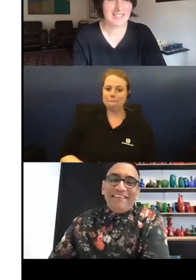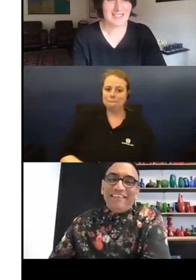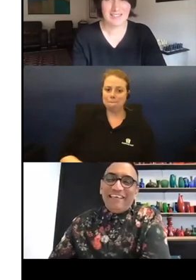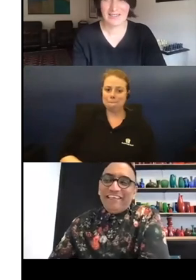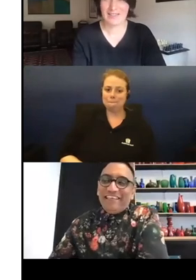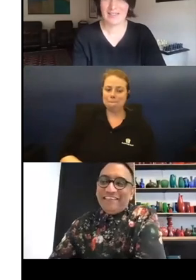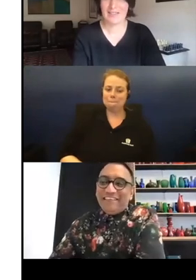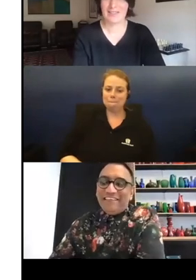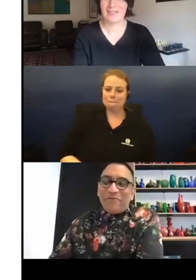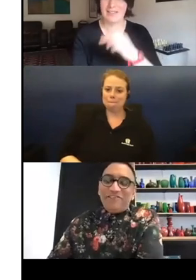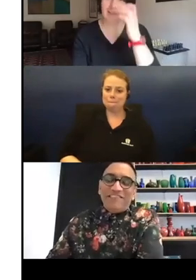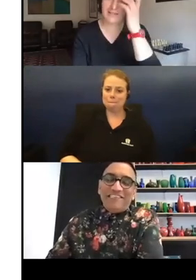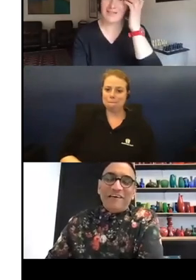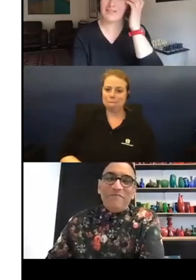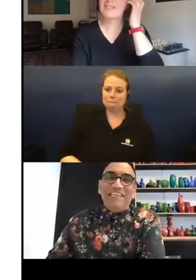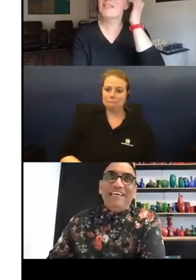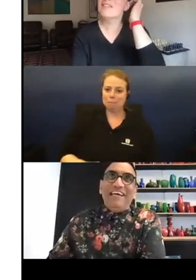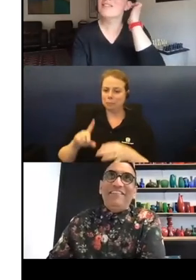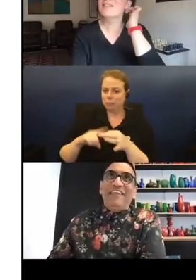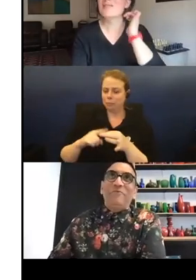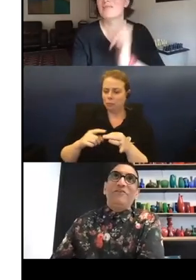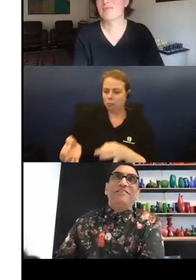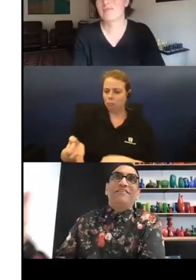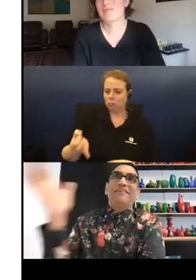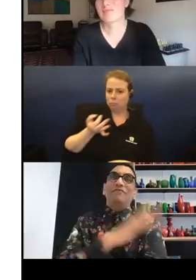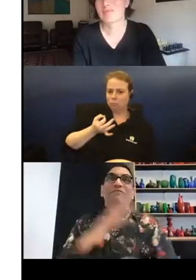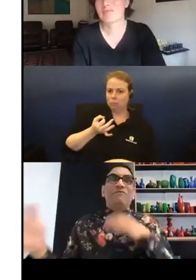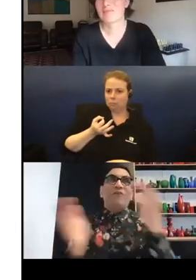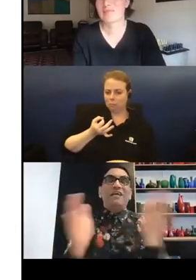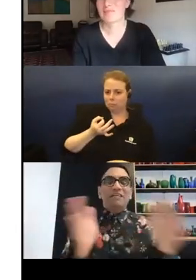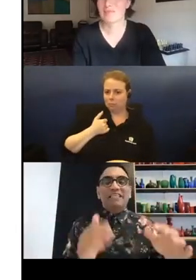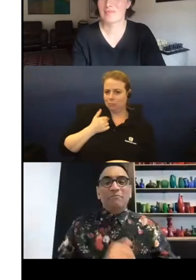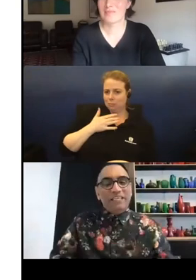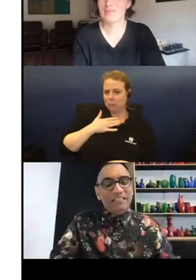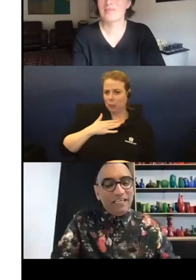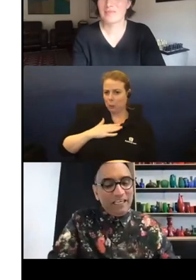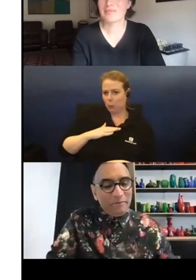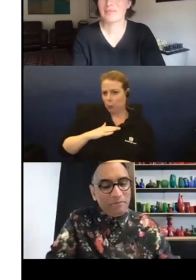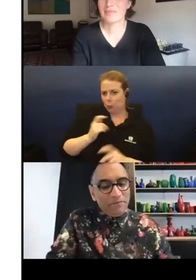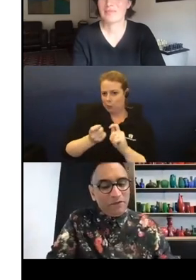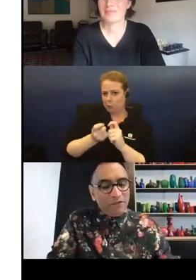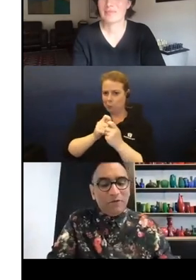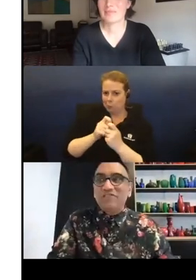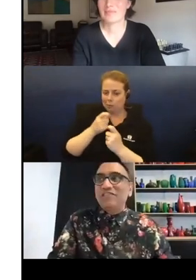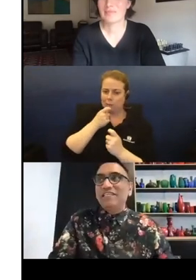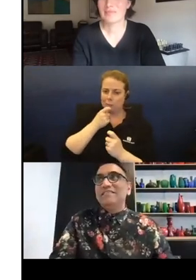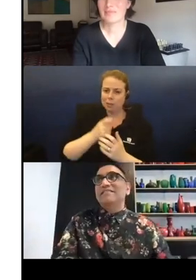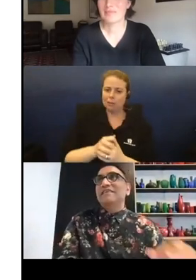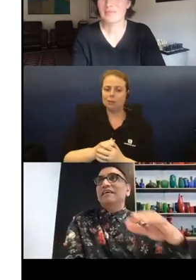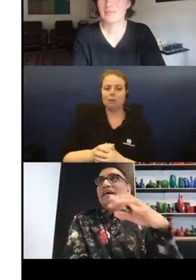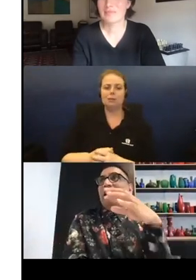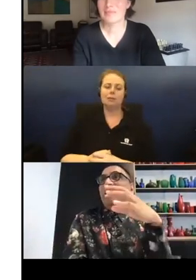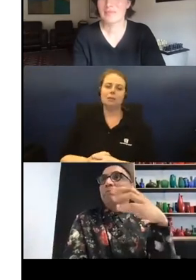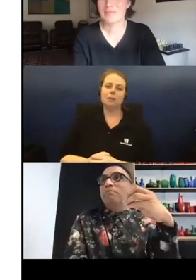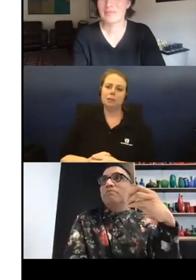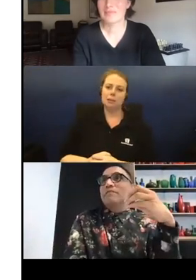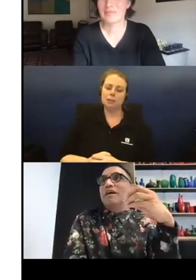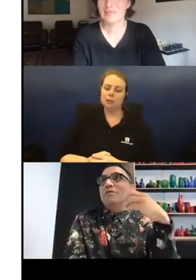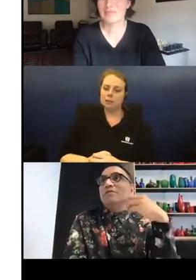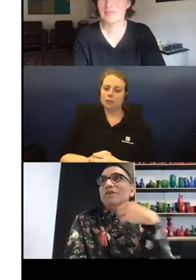uh questions come in that i wanna kind of frame a little bit um the question is um i was wondering